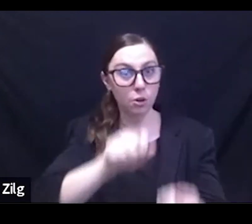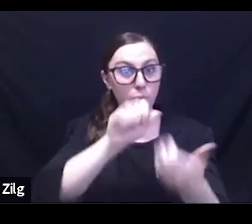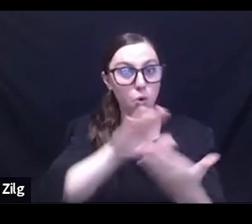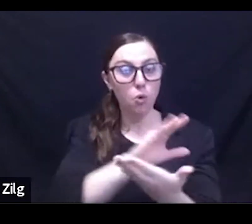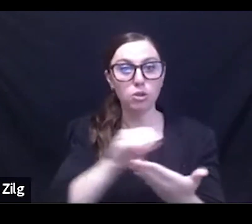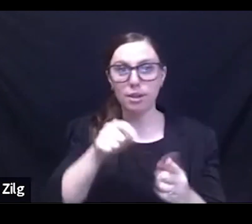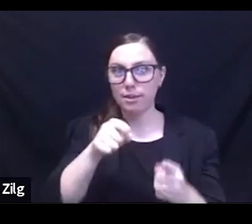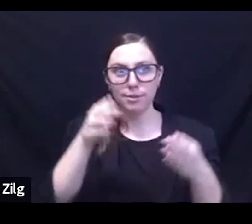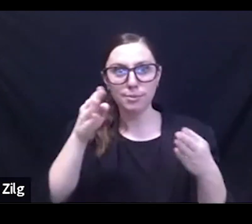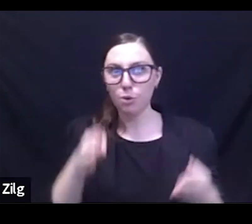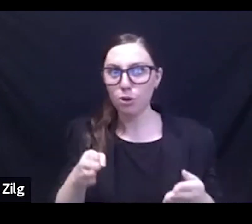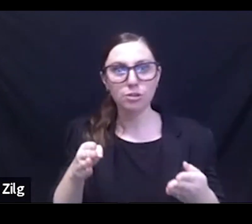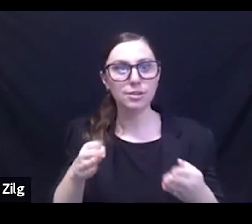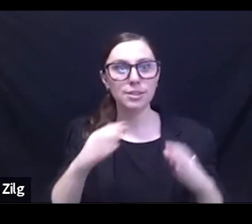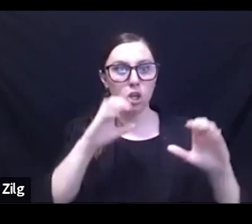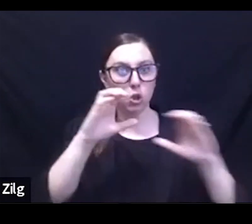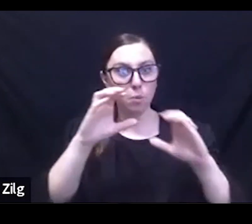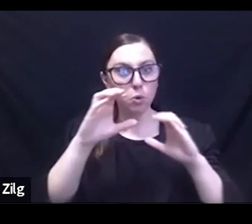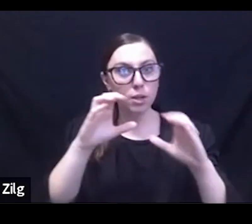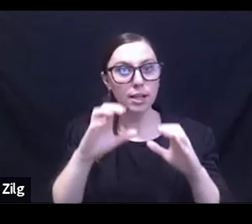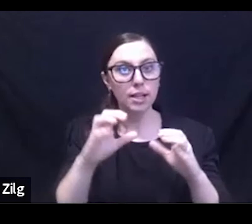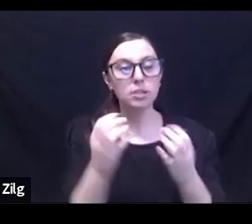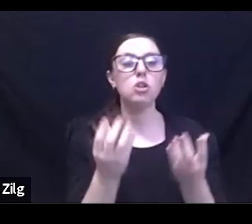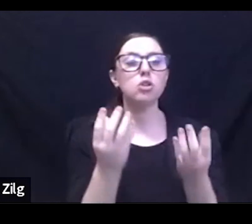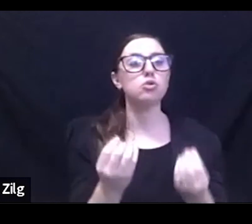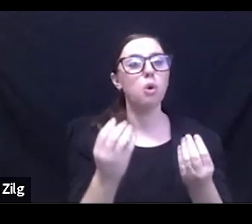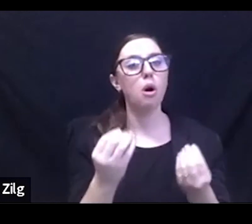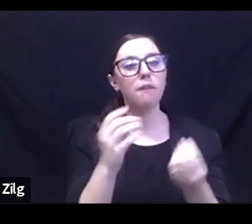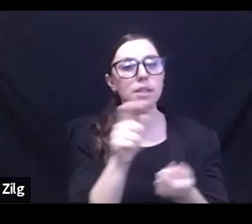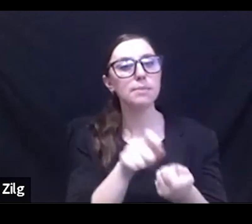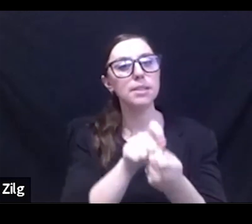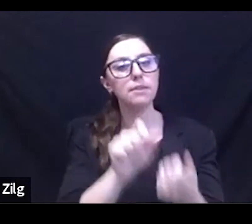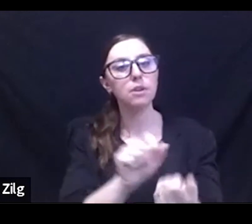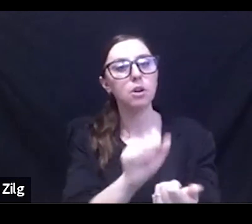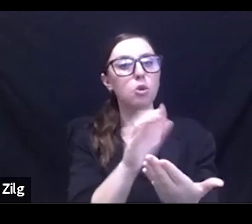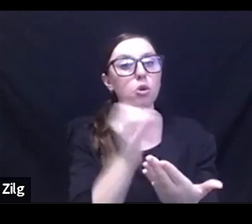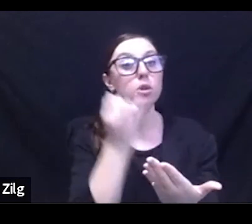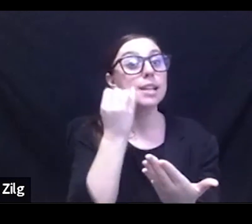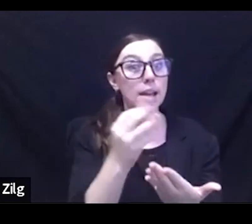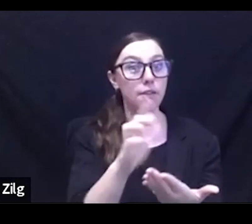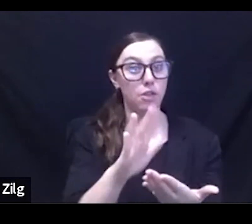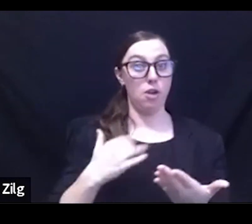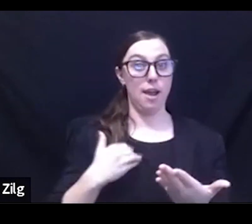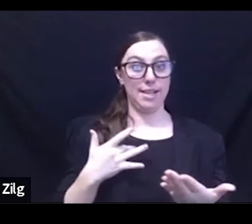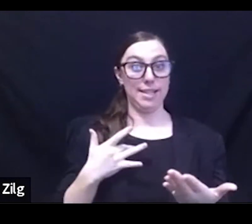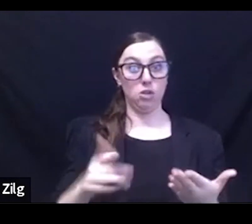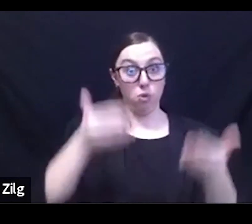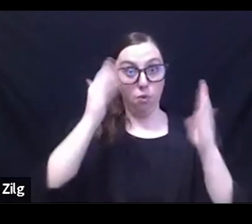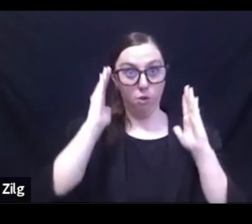this person communicates in a specific way if they have sensory overload.